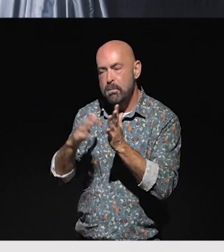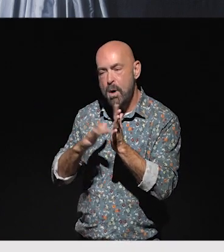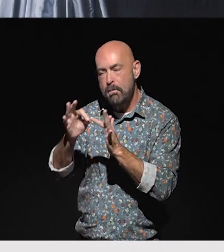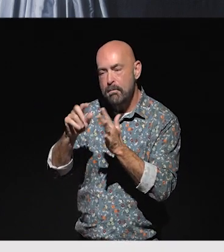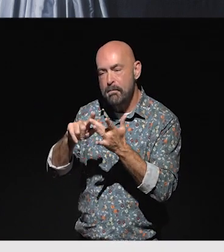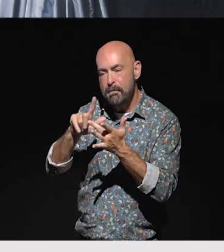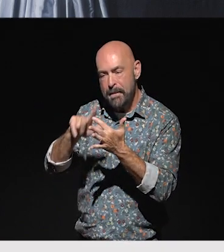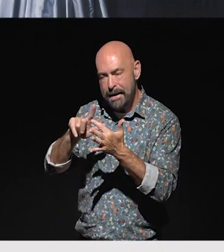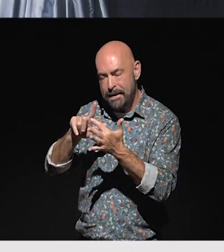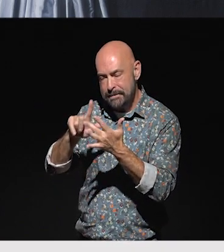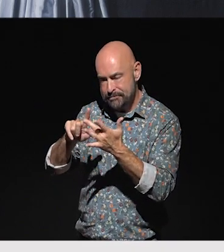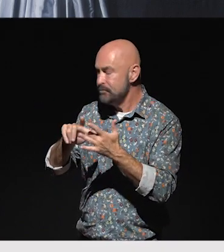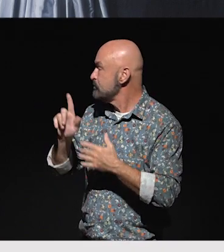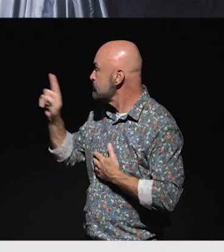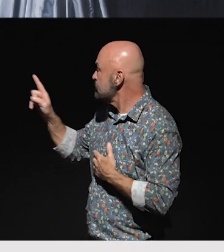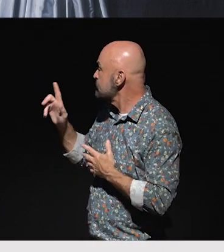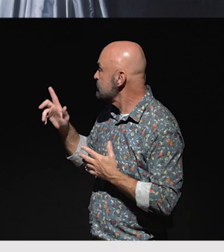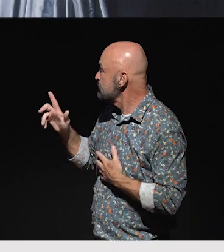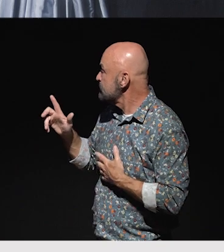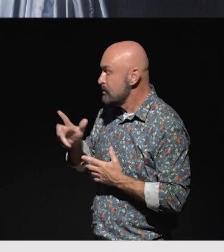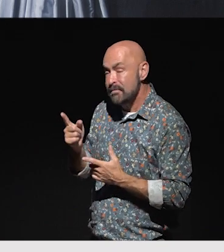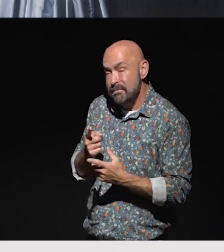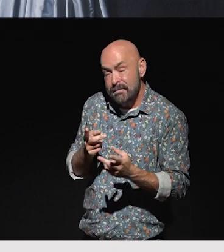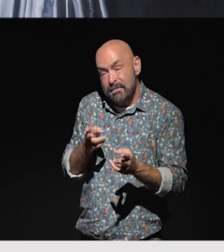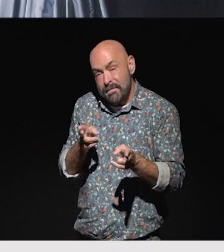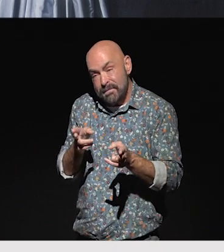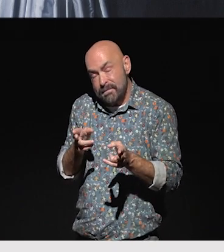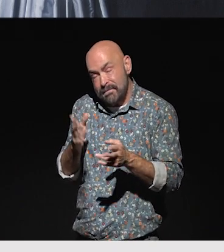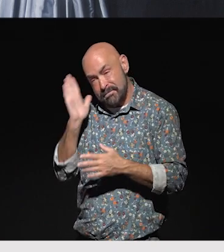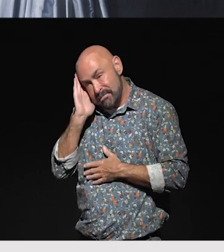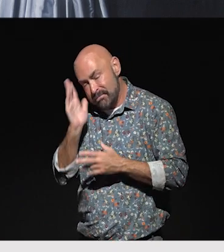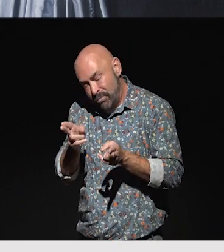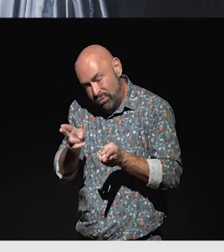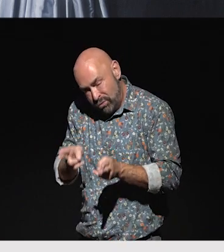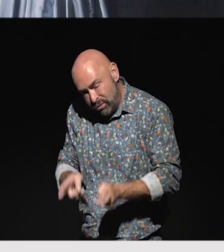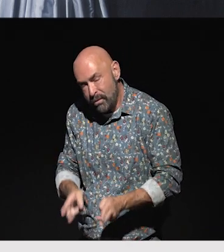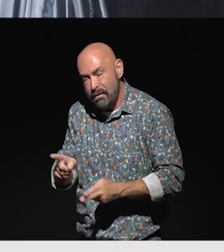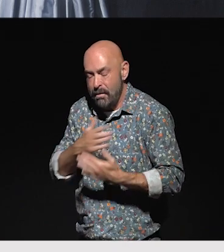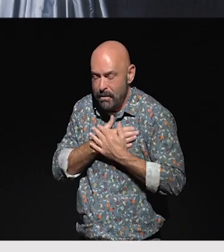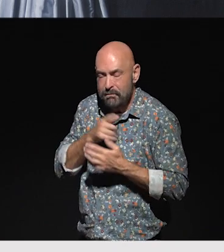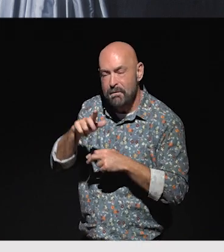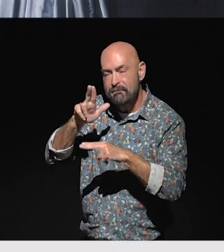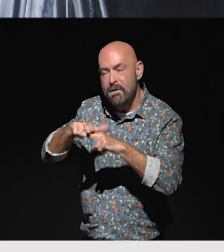Antiochus is dying on his sick bed for love of his father's wife,